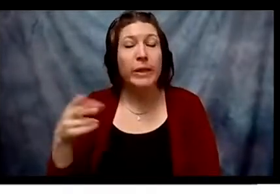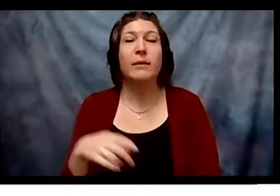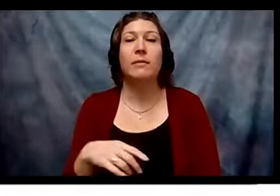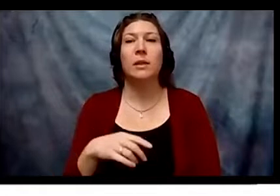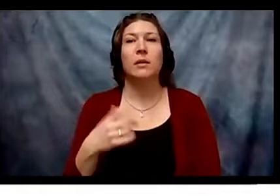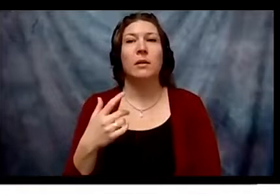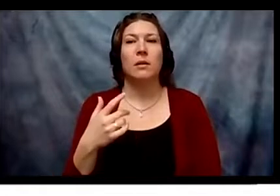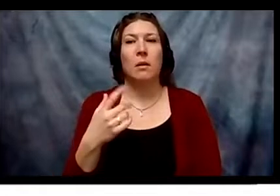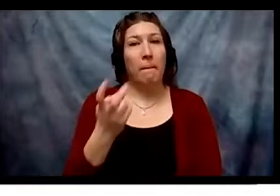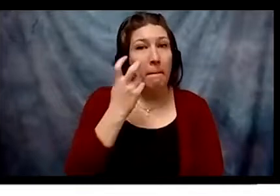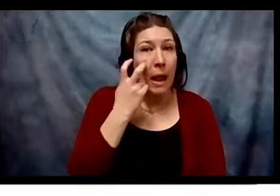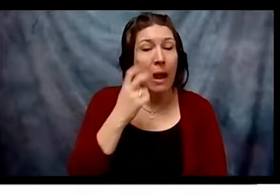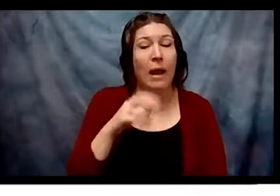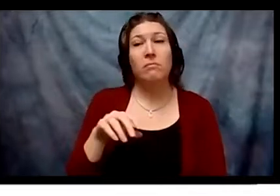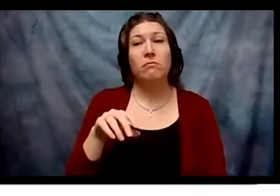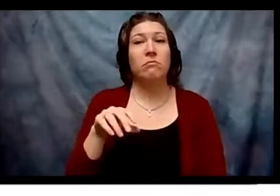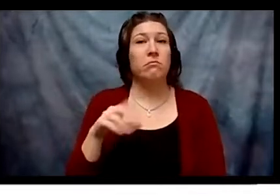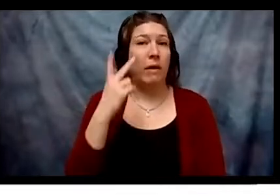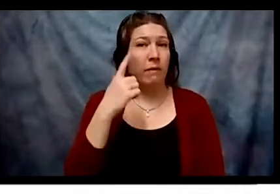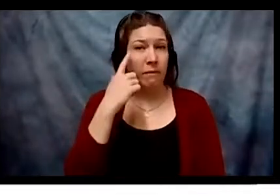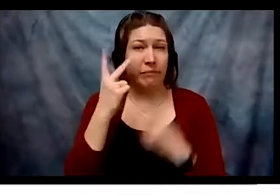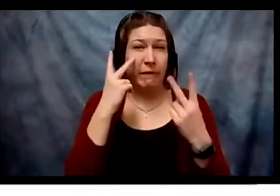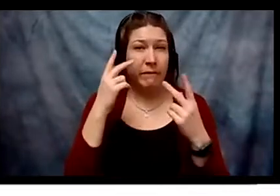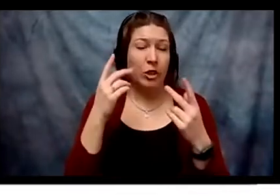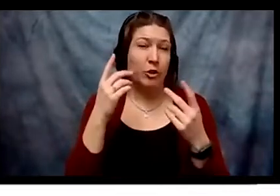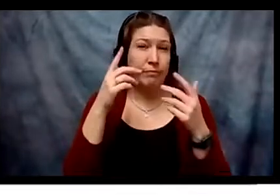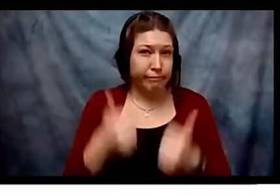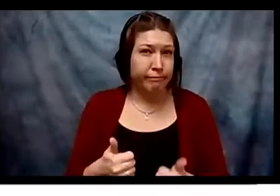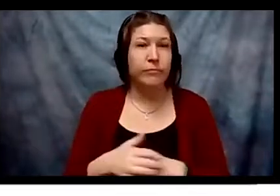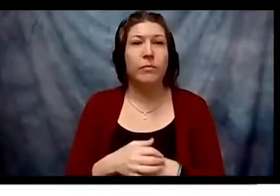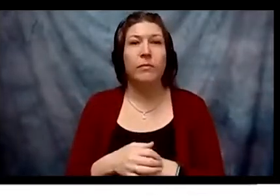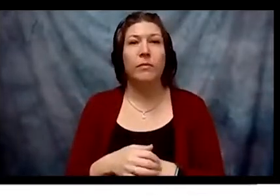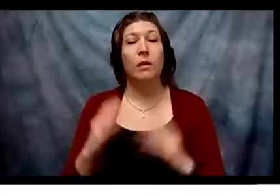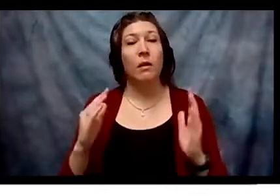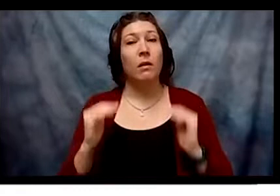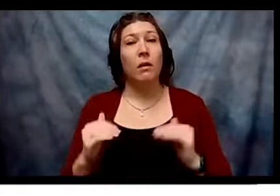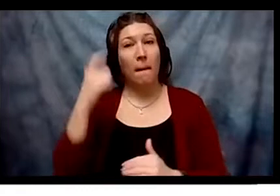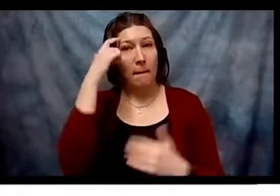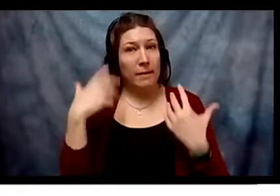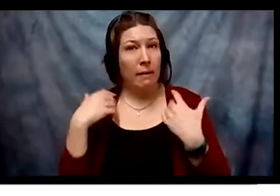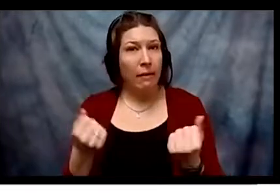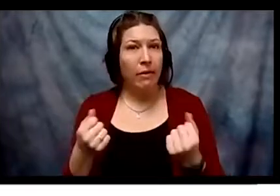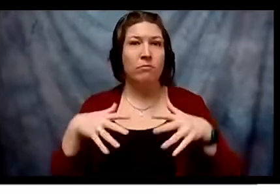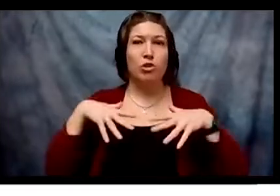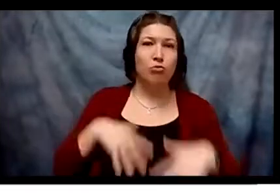and blind or low vision. Mental health like depression, anxiety, and post-traumatic